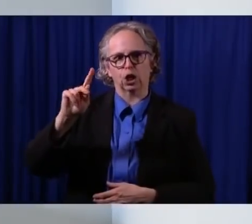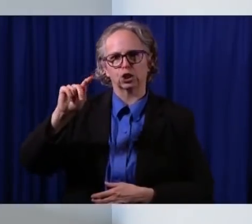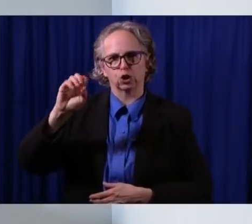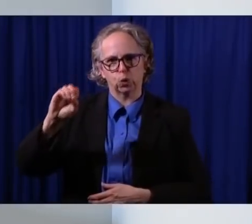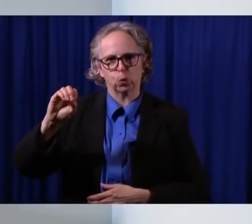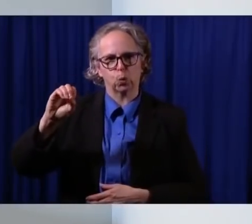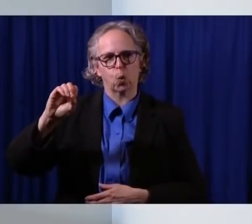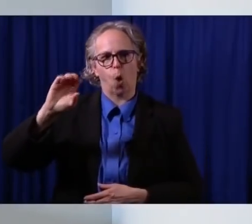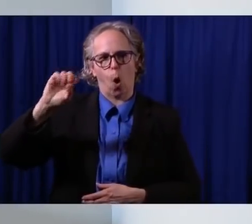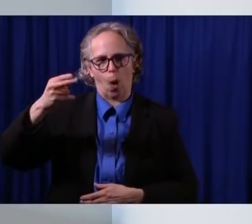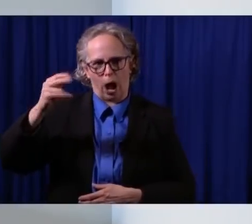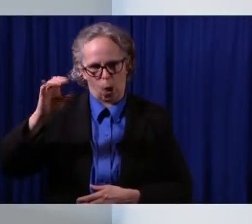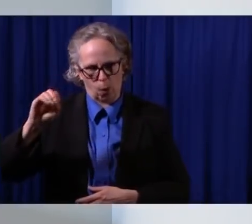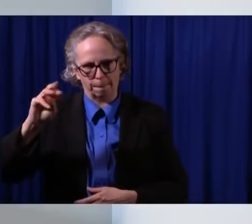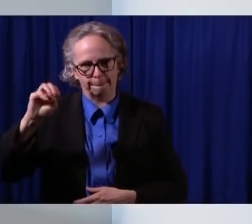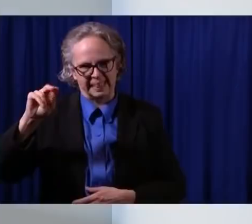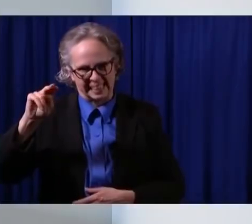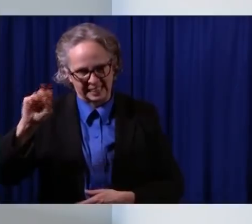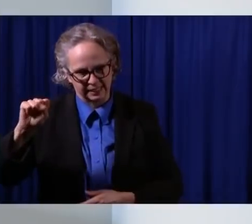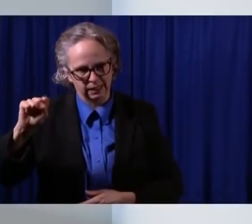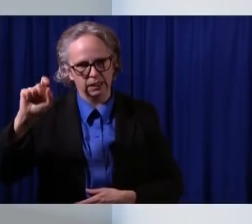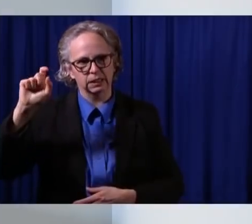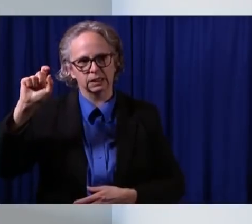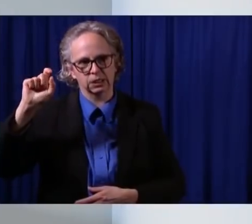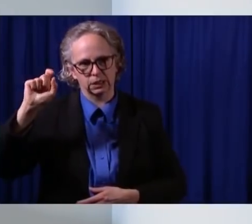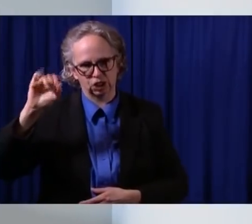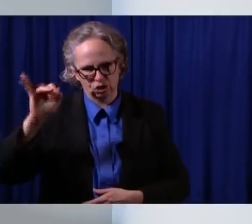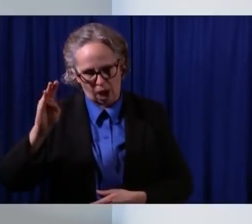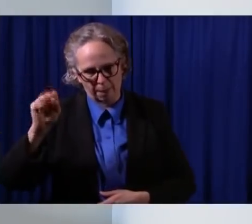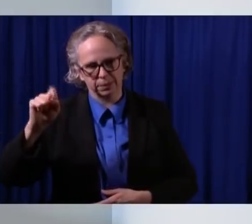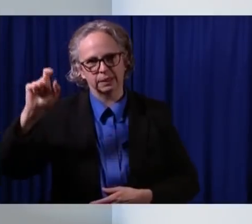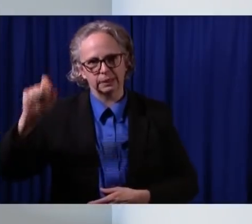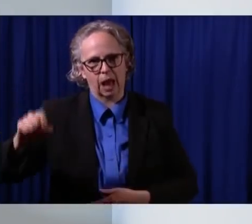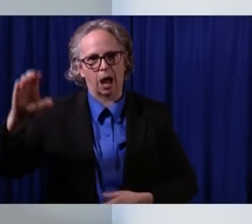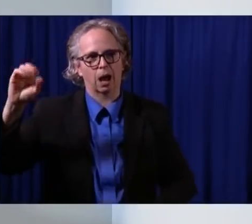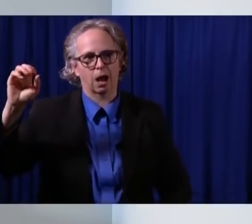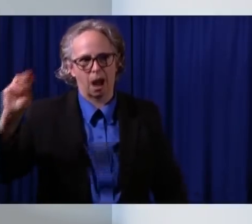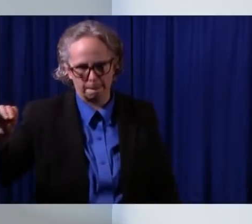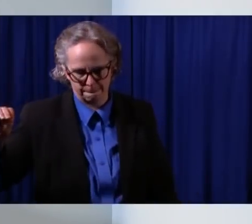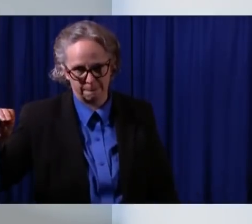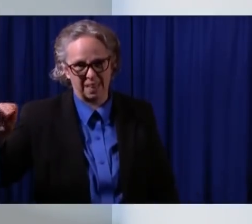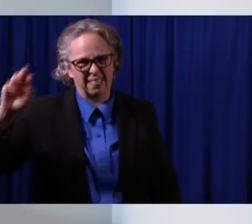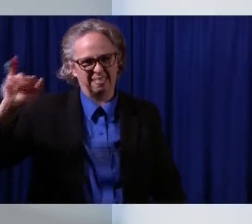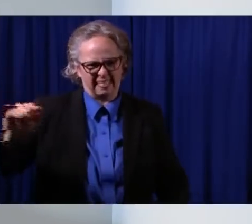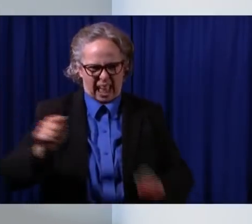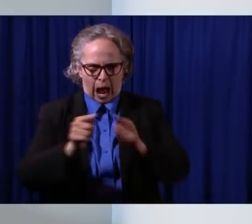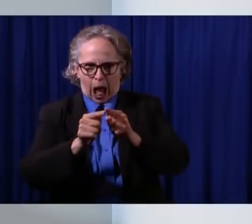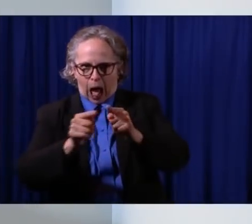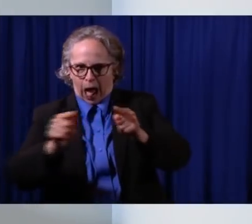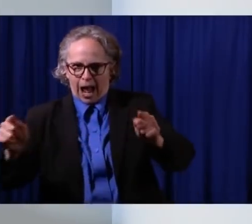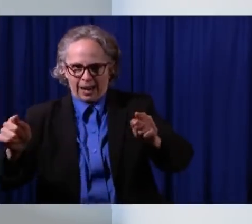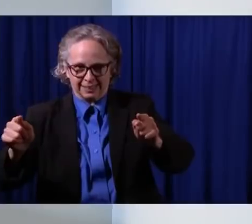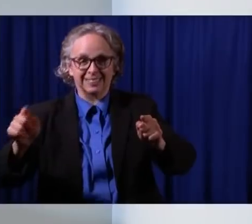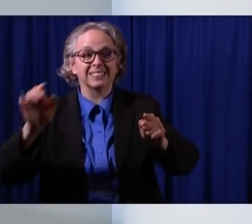WEBSITE BACK TO OHIONEEDS JOBS.COM. REALLY, IT IS A GREAT RESOURCE